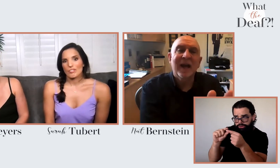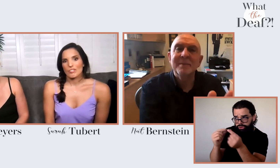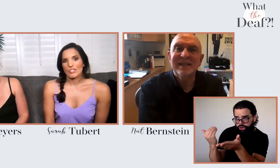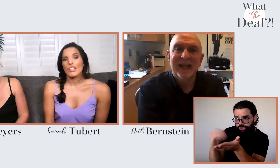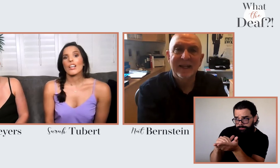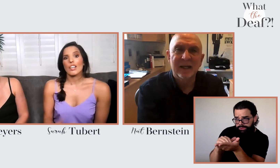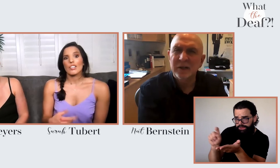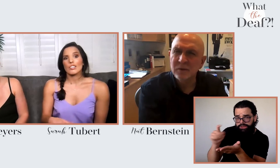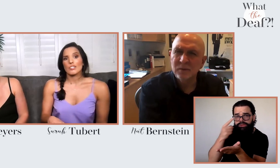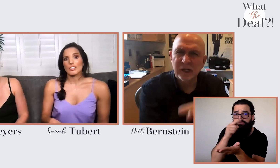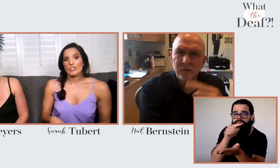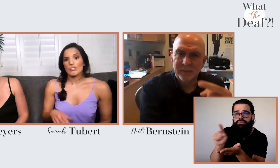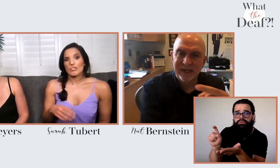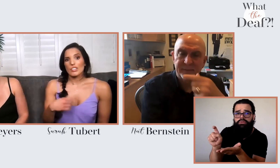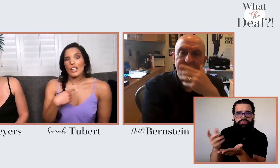I missed that, can you, can you repeat it?